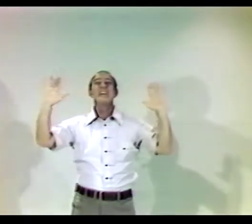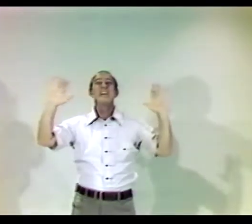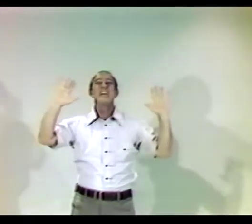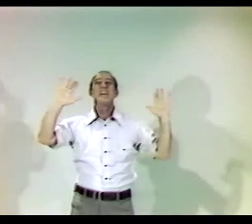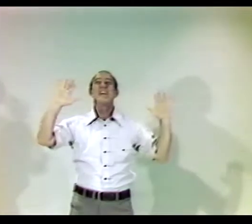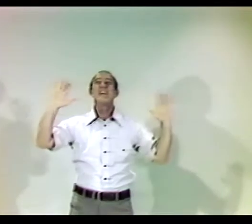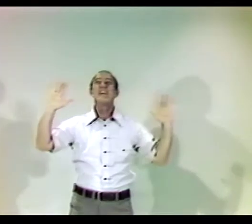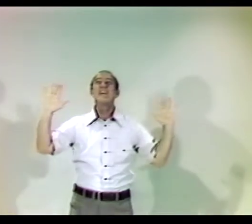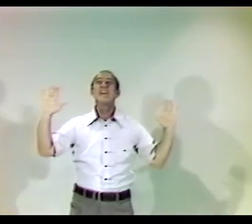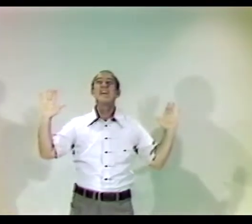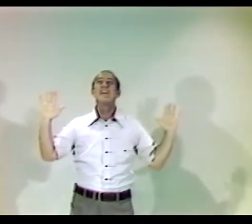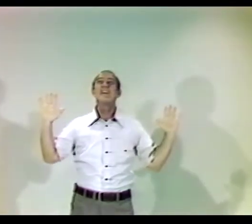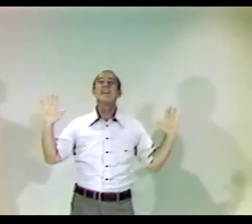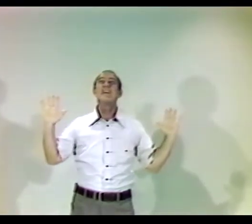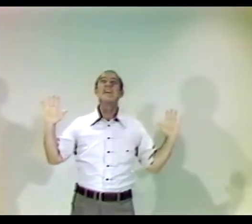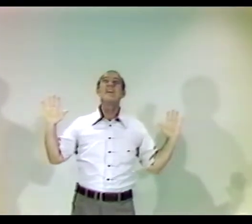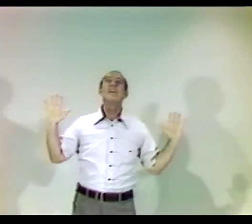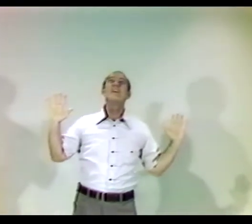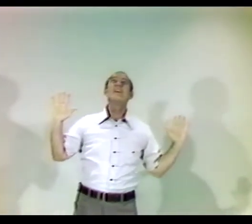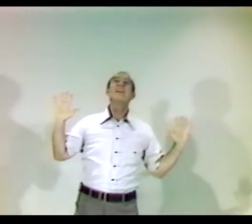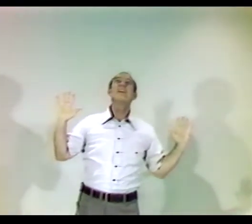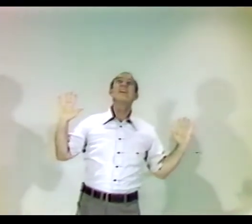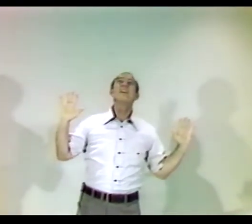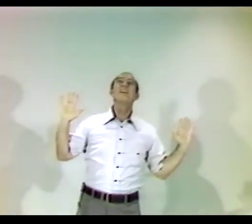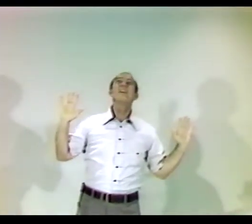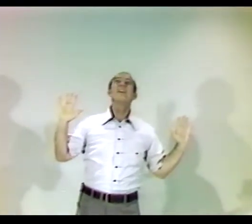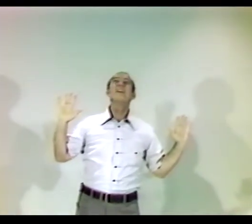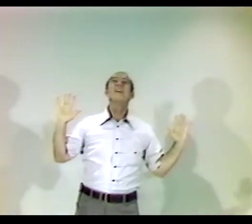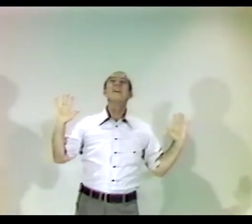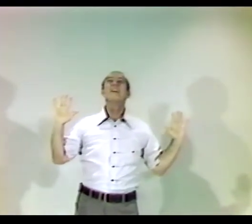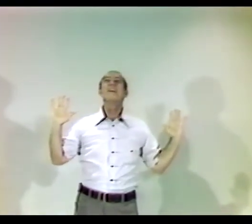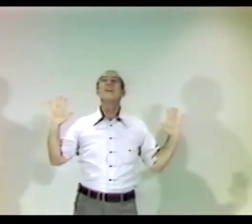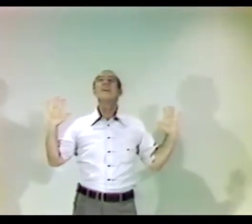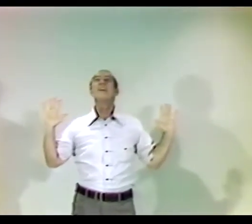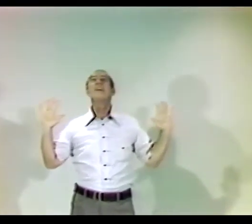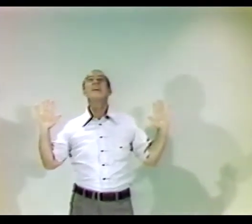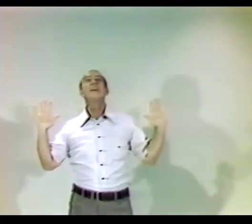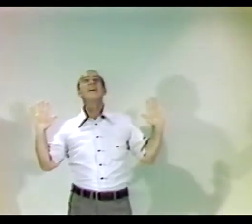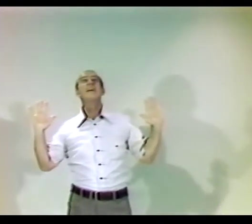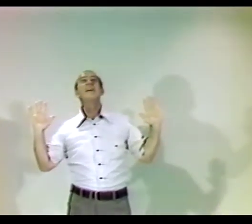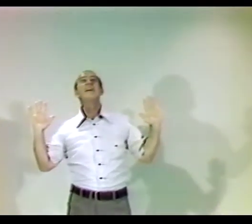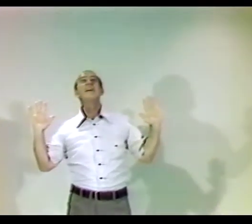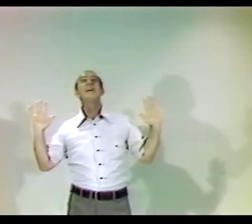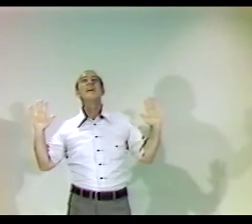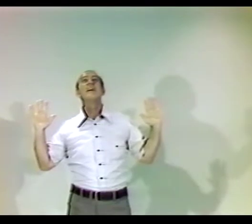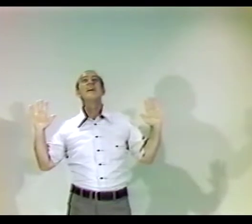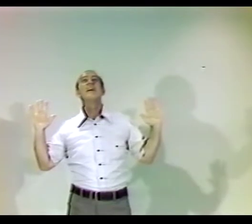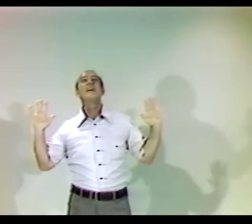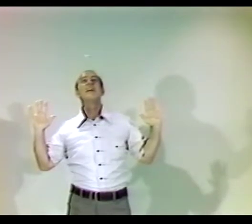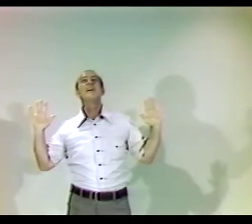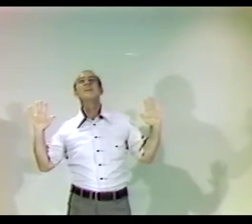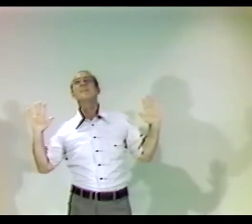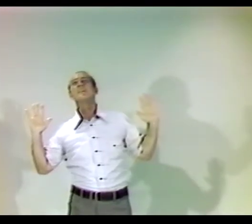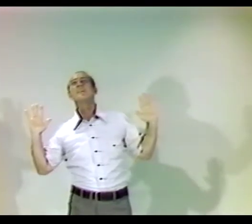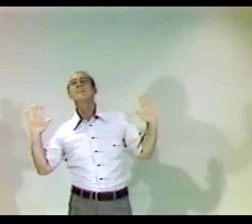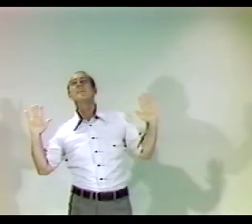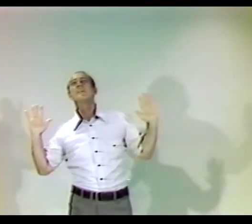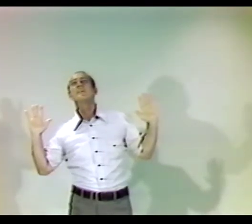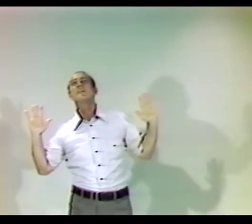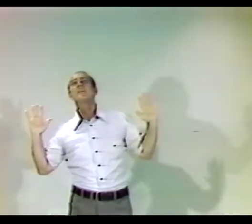SPARKS MAKING THEIR WAY DOWN TO THE EARTH. AND THE PEOPLE WATCHING...